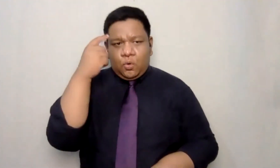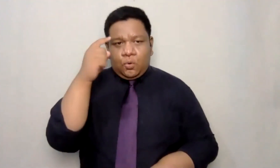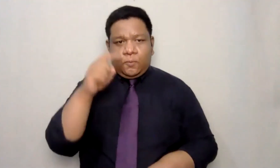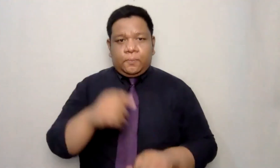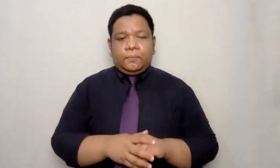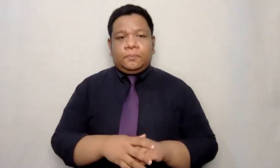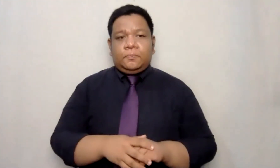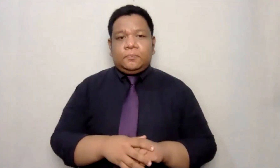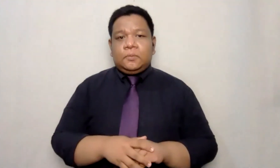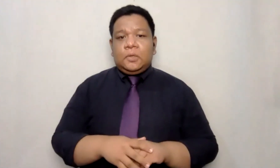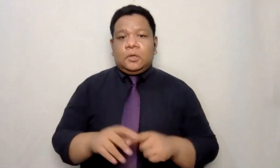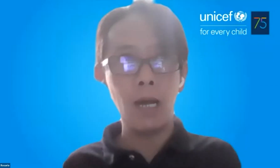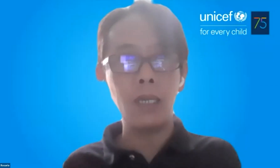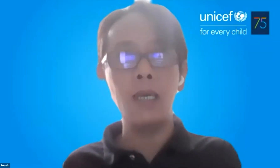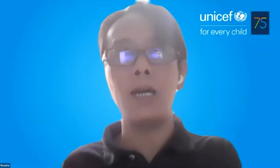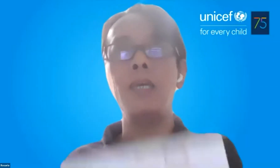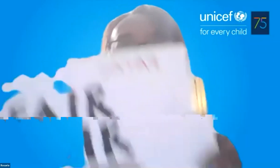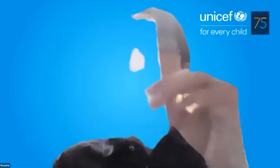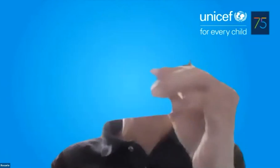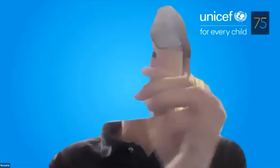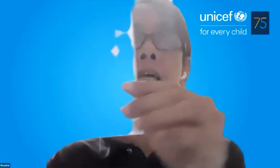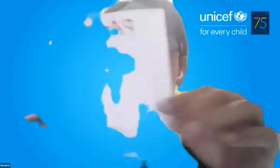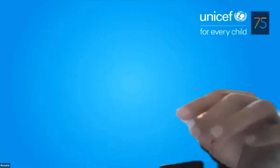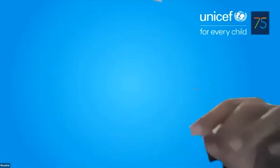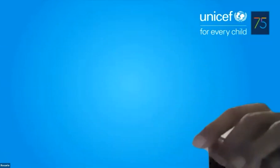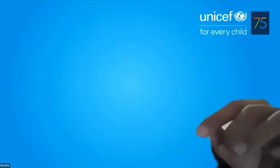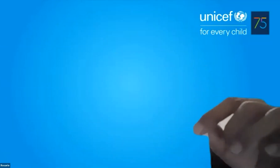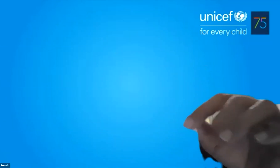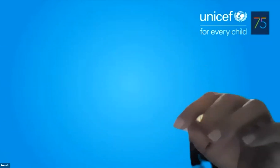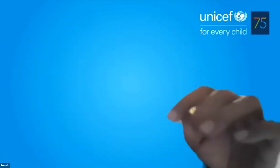First, Doc Macky said what we call fair?